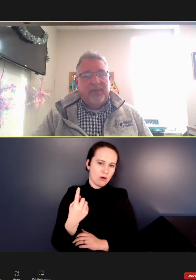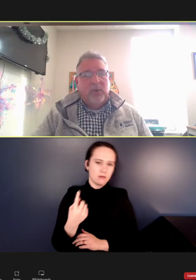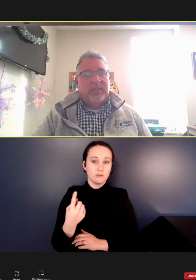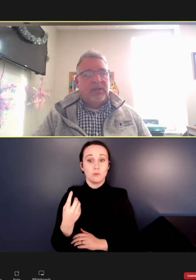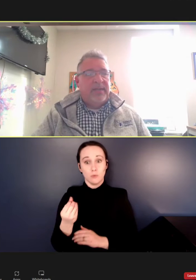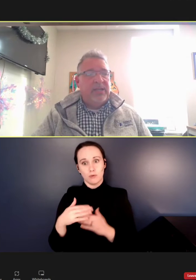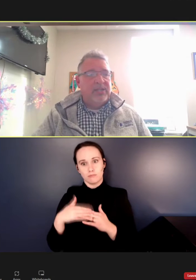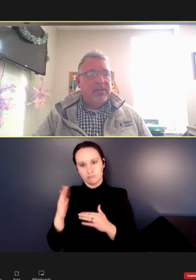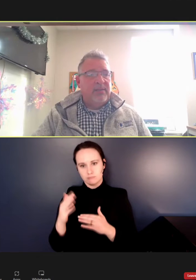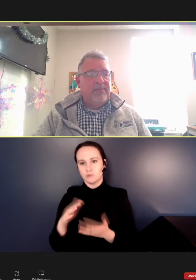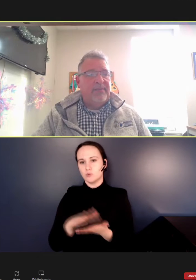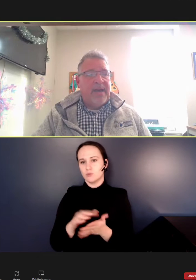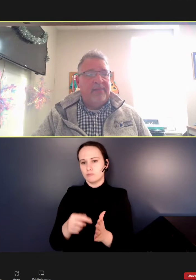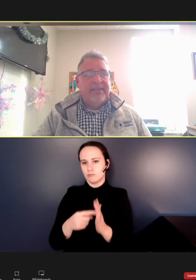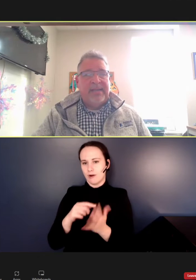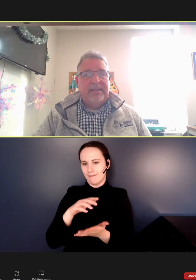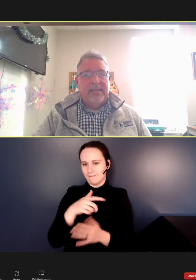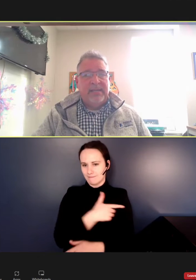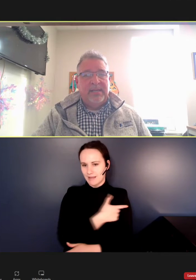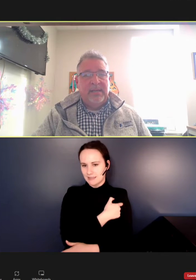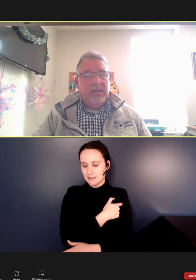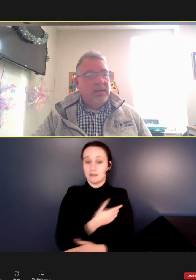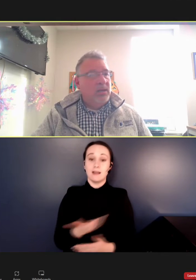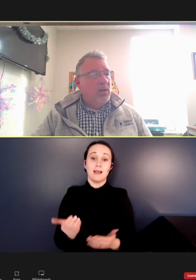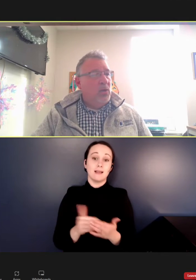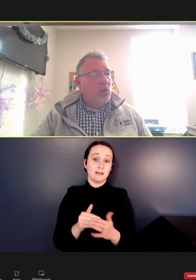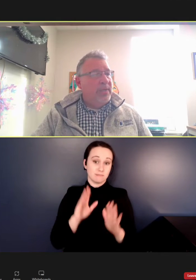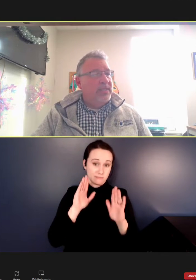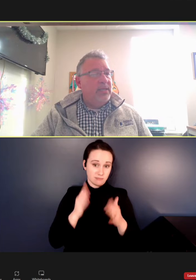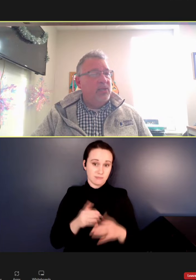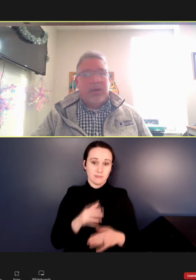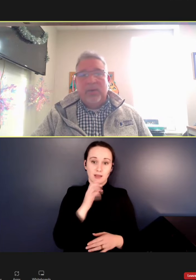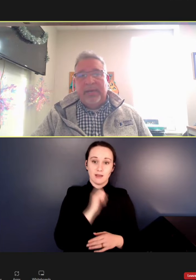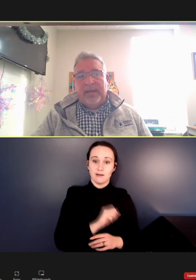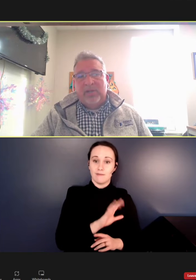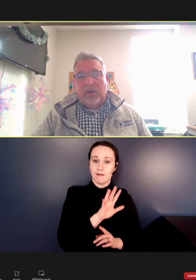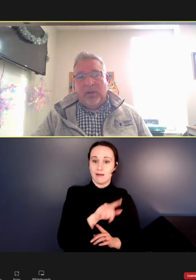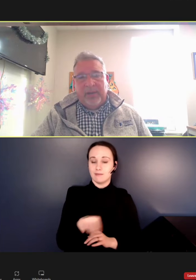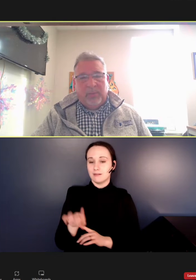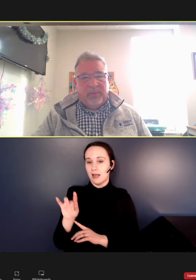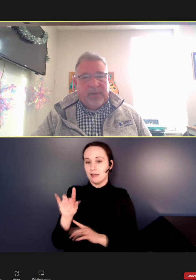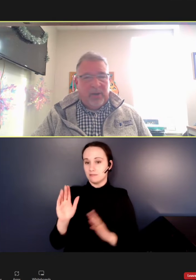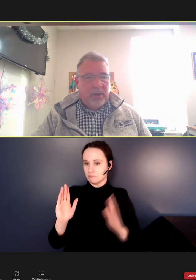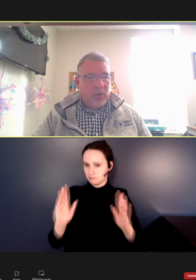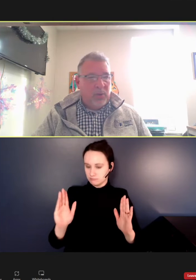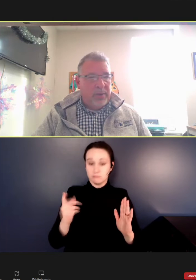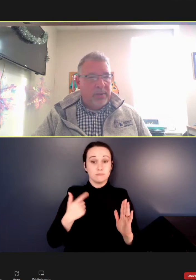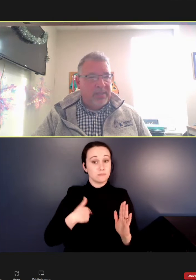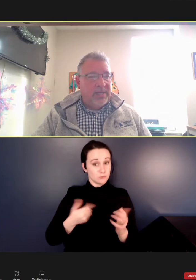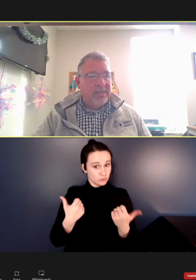we focused on the ages of 5 to 18. We did try to engage our healthcare provider network. We sent